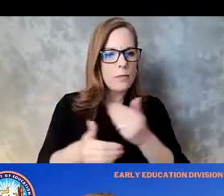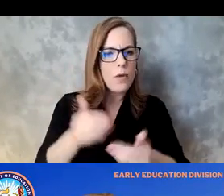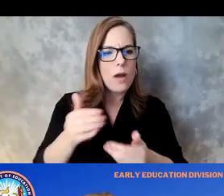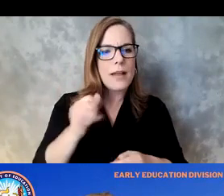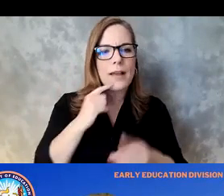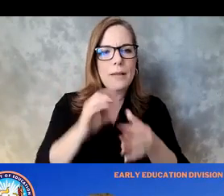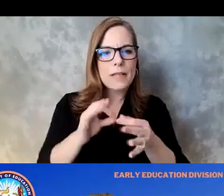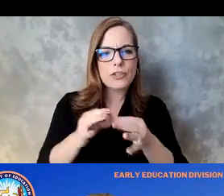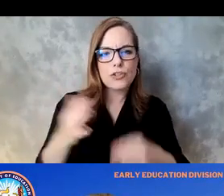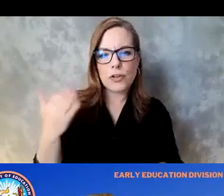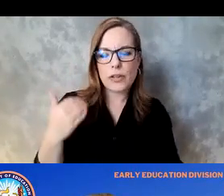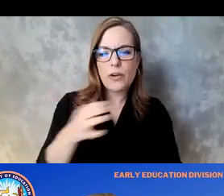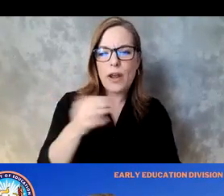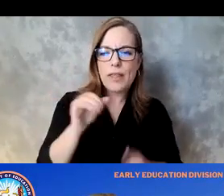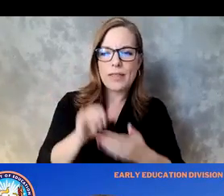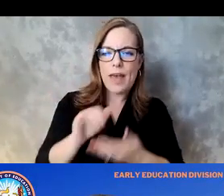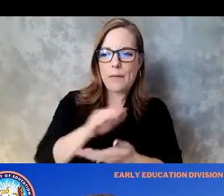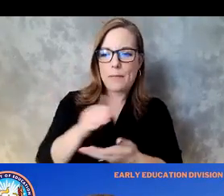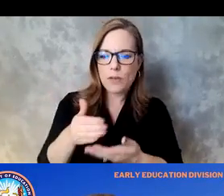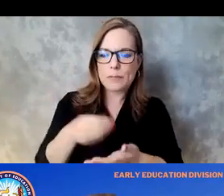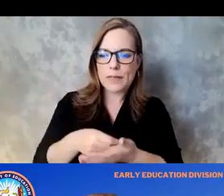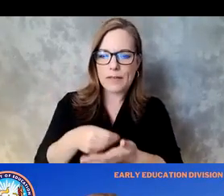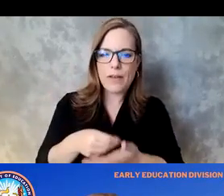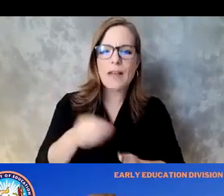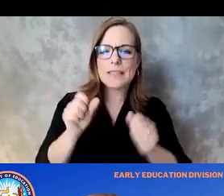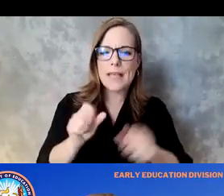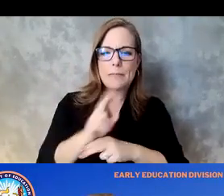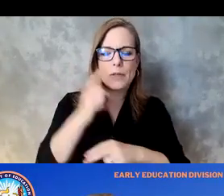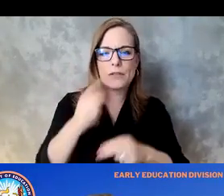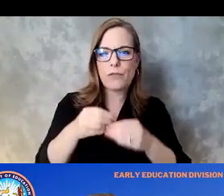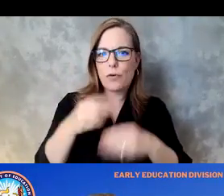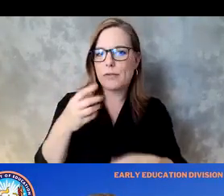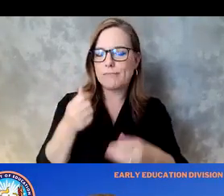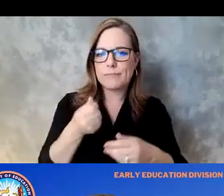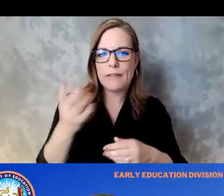And those apportionment funds can be used for several purposes but and include but are